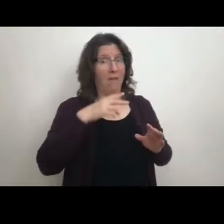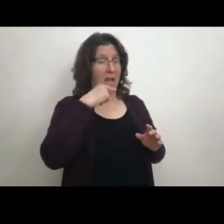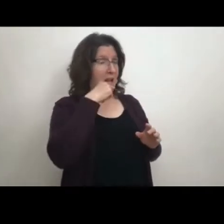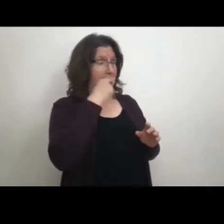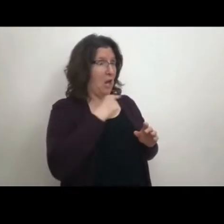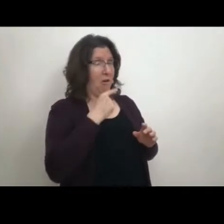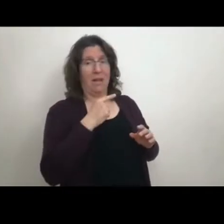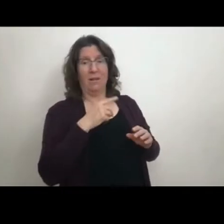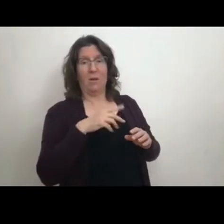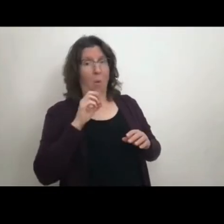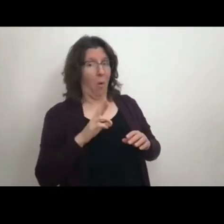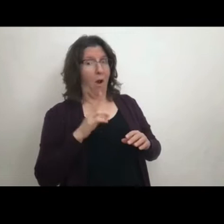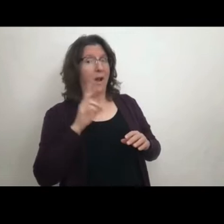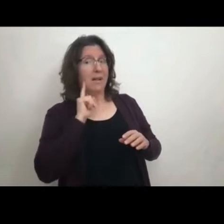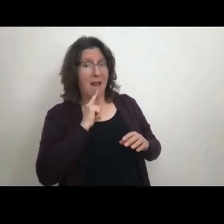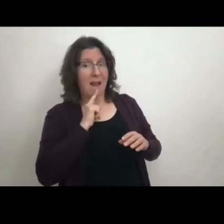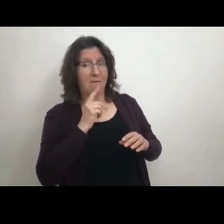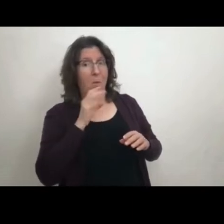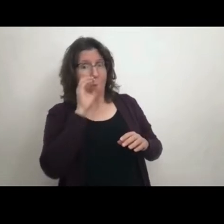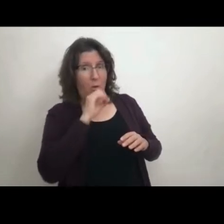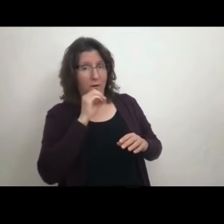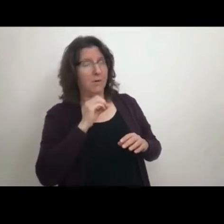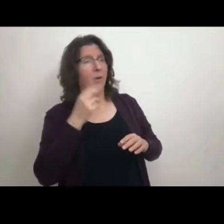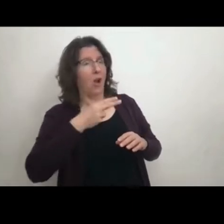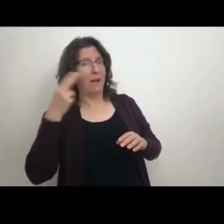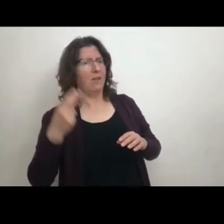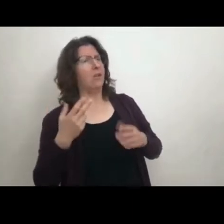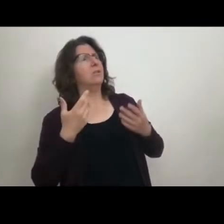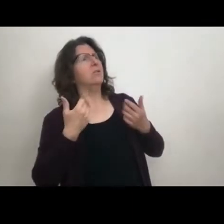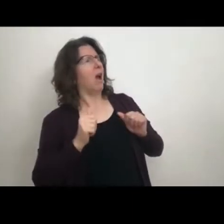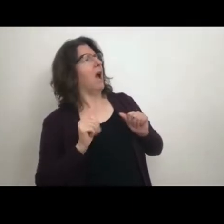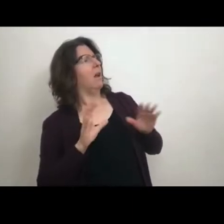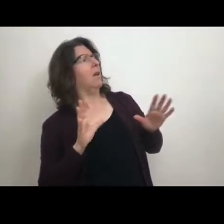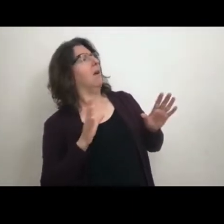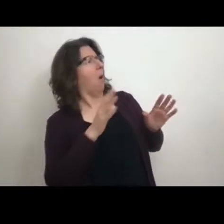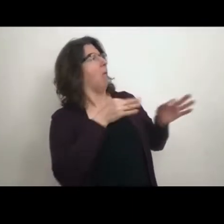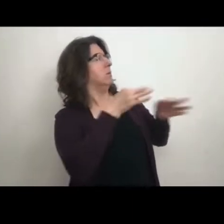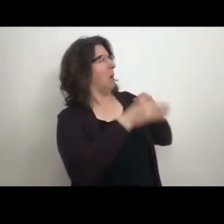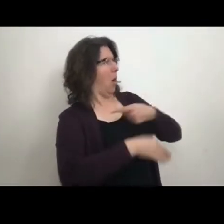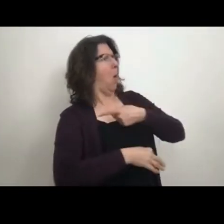As well, hearing people or oral deaf / hard of hearing people will enter deaf space and